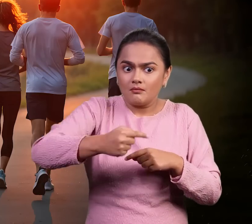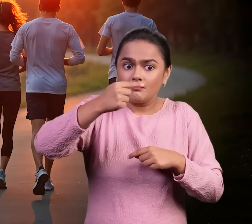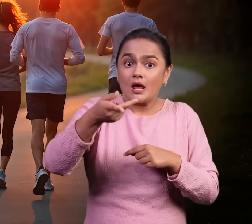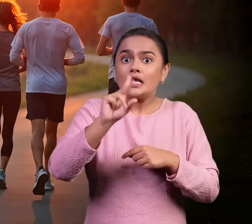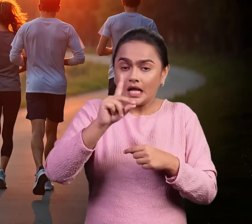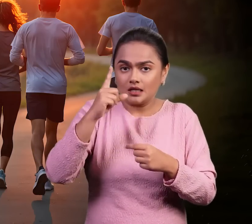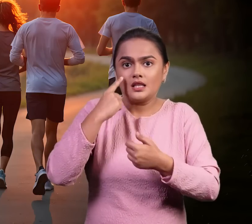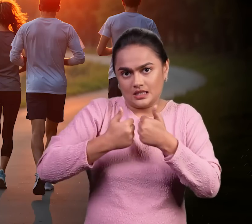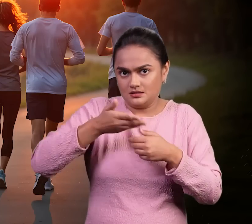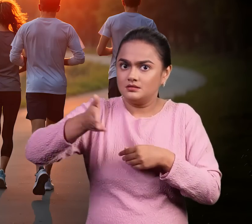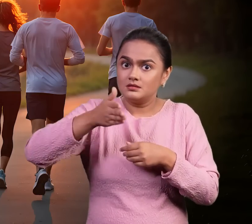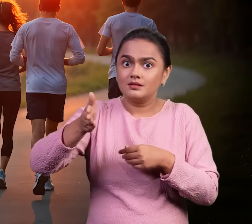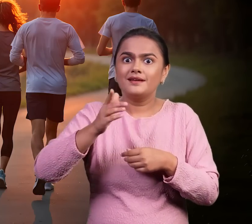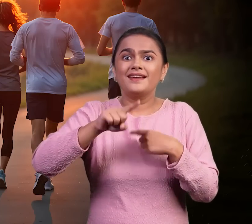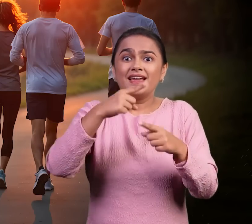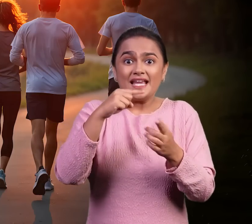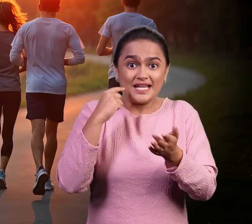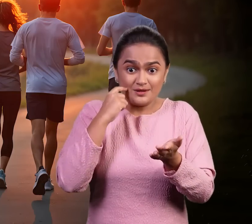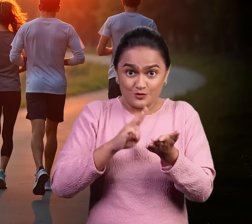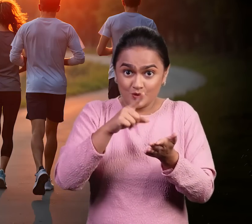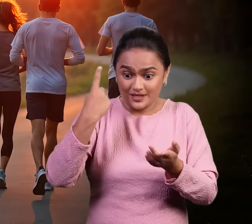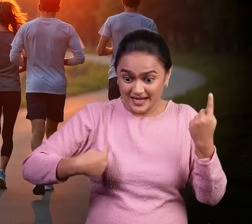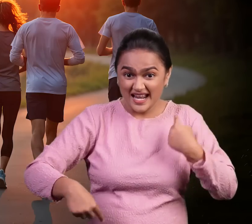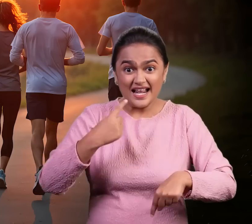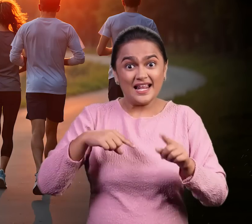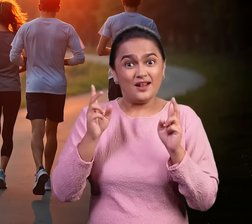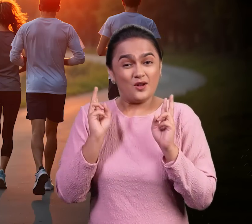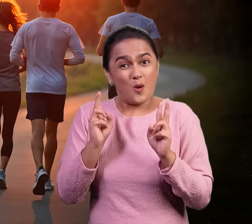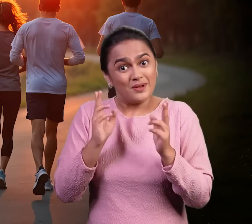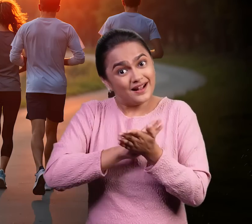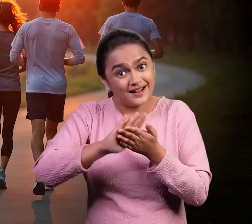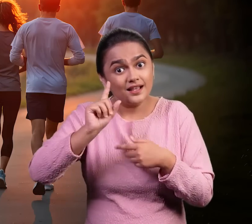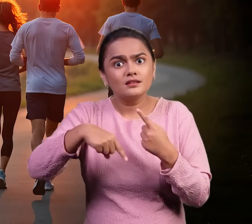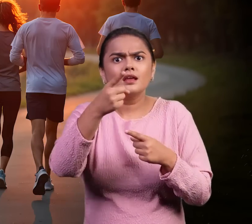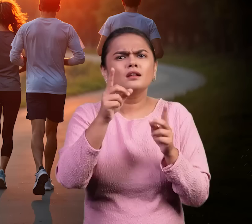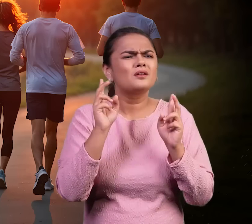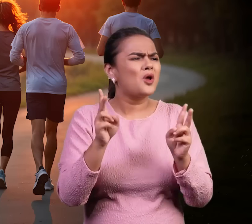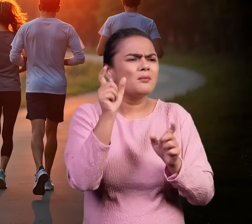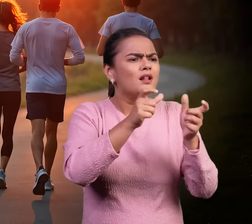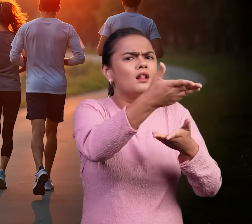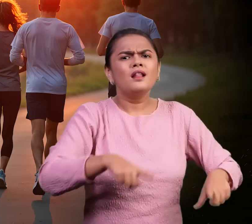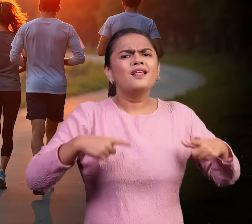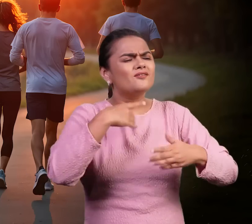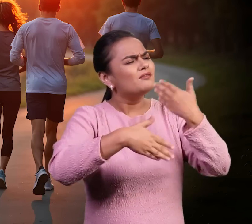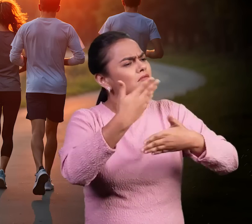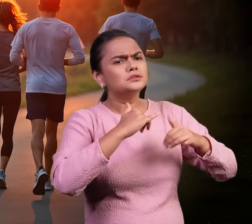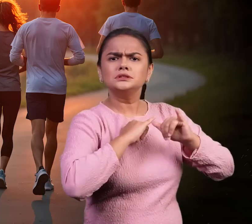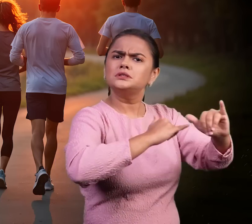Once your immunity normalizes, you can lead a normal life.